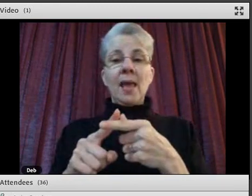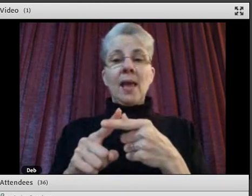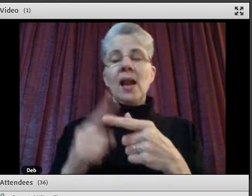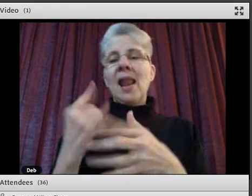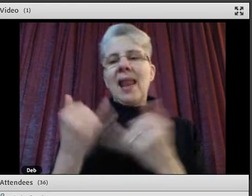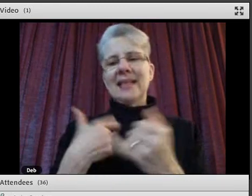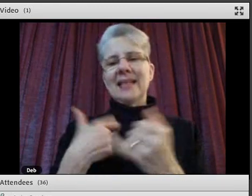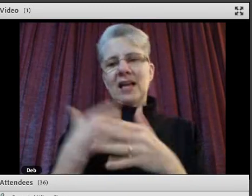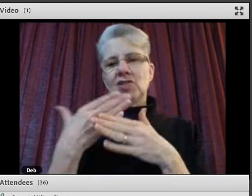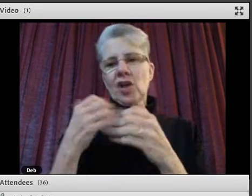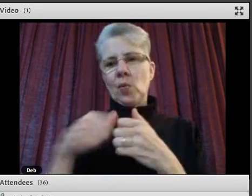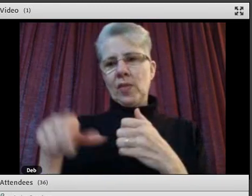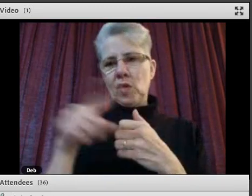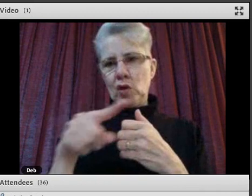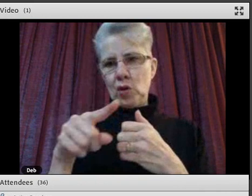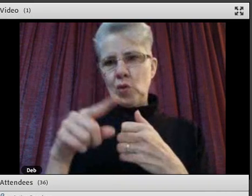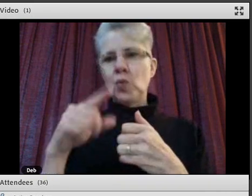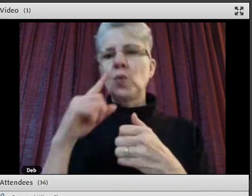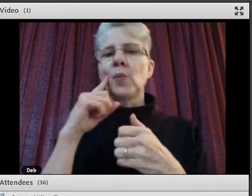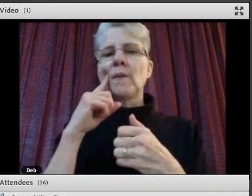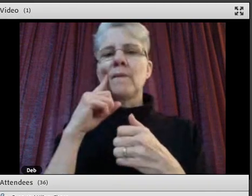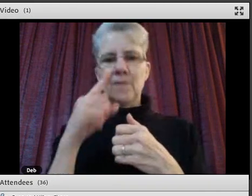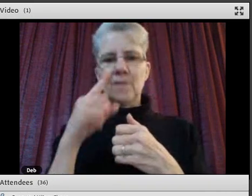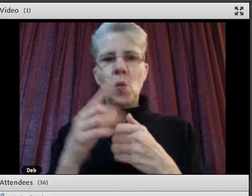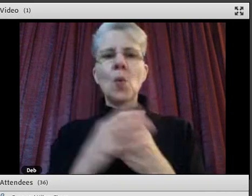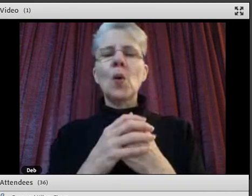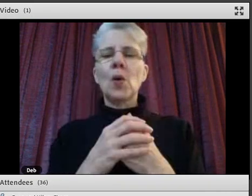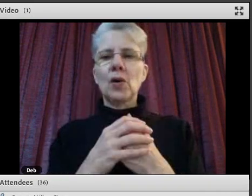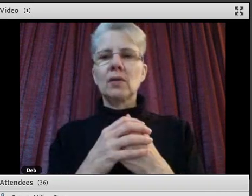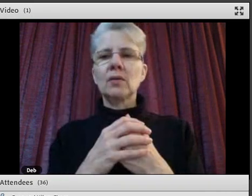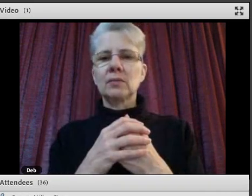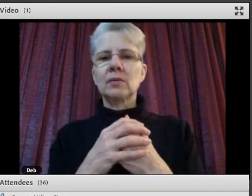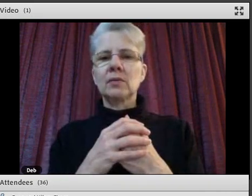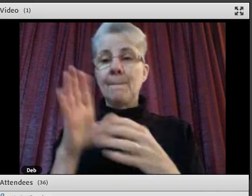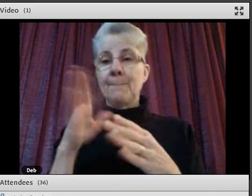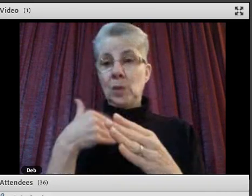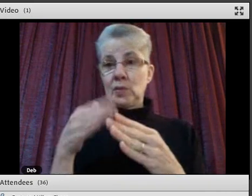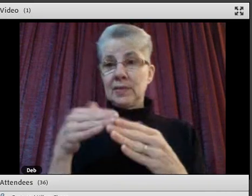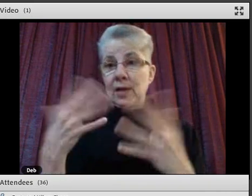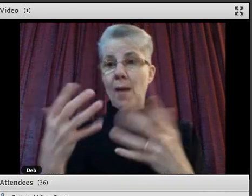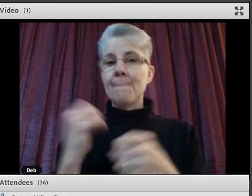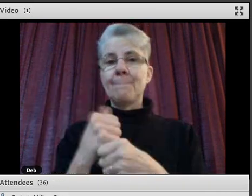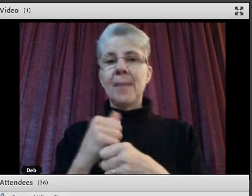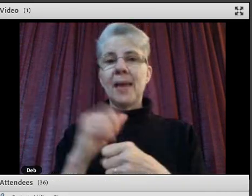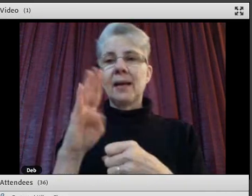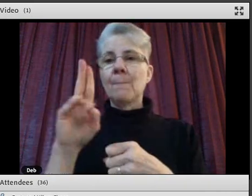I'm going to share with you for Music is to make a bugle.